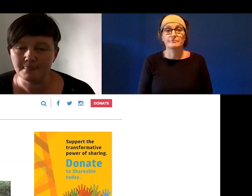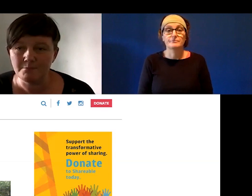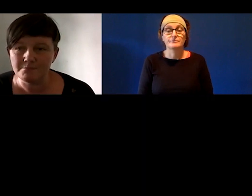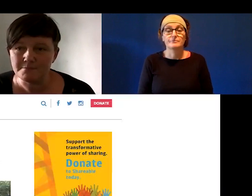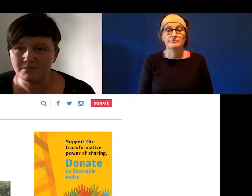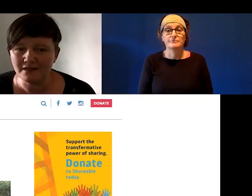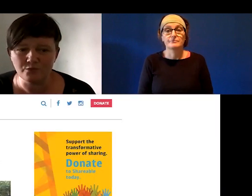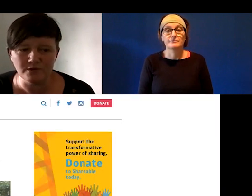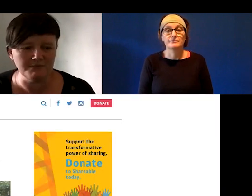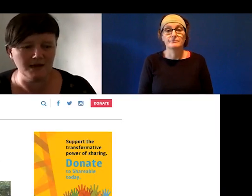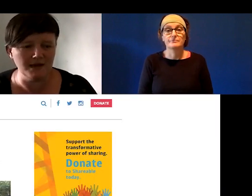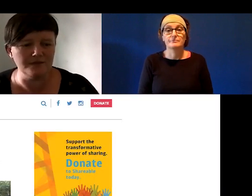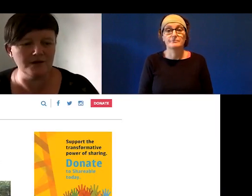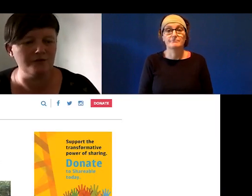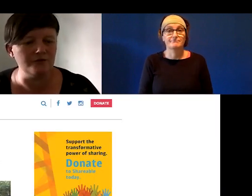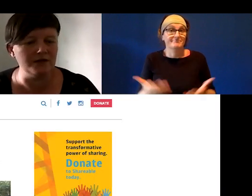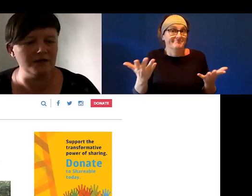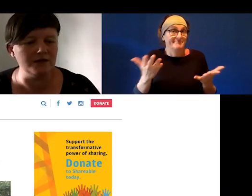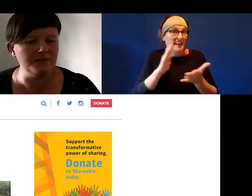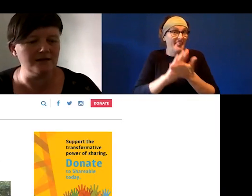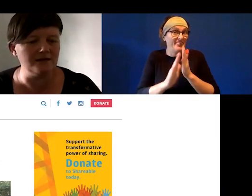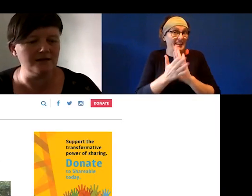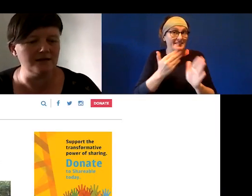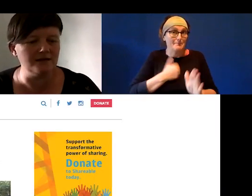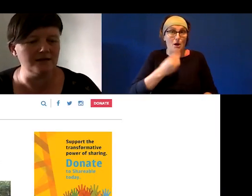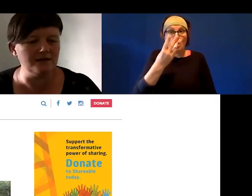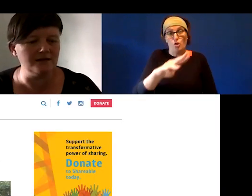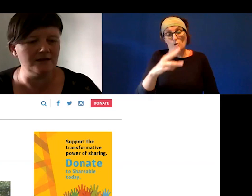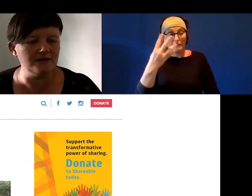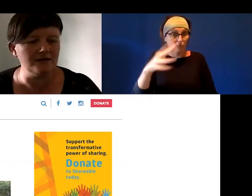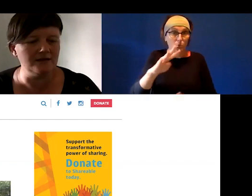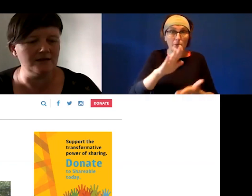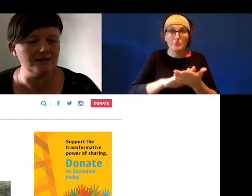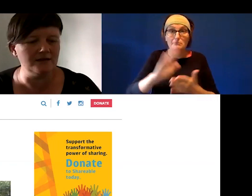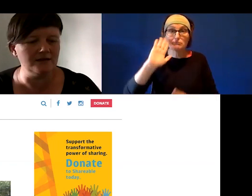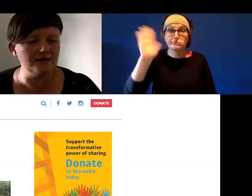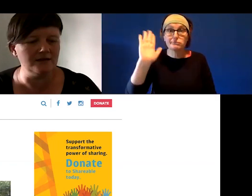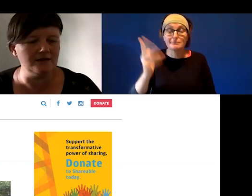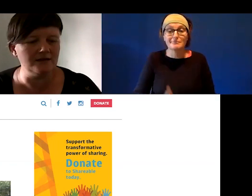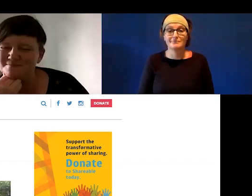And that's really my 30-40 minutes - how long (SPEAKS